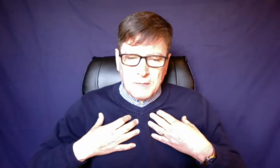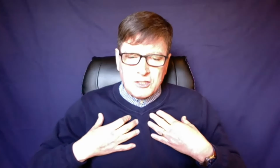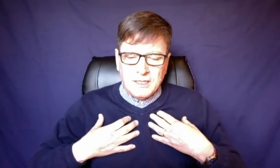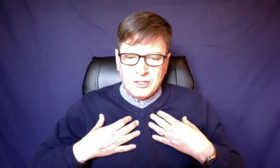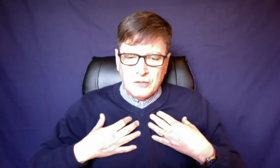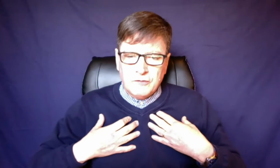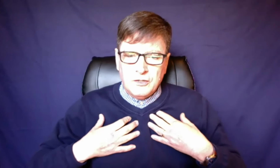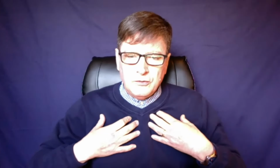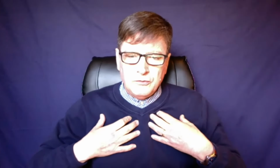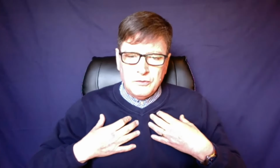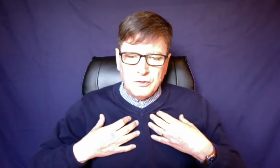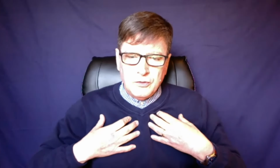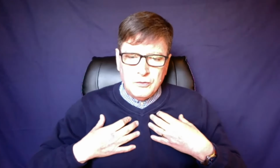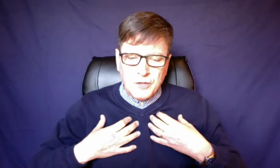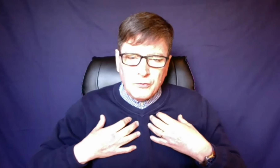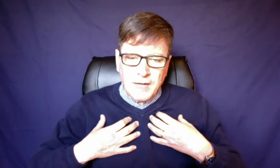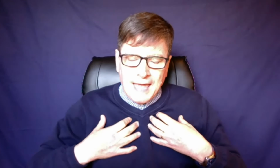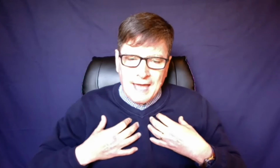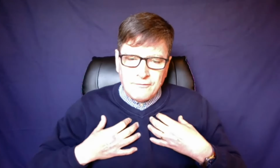where the hands touch the body. For